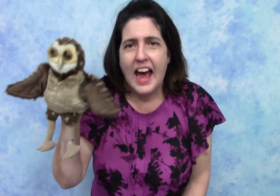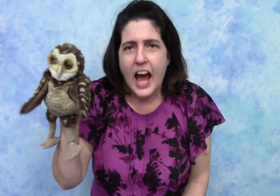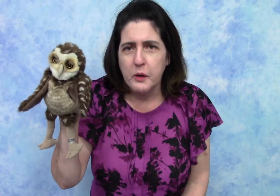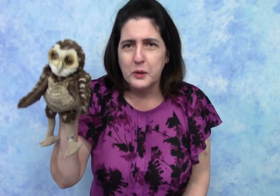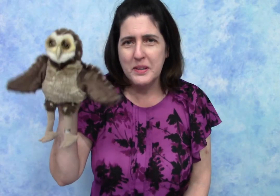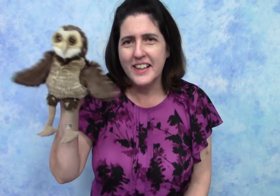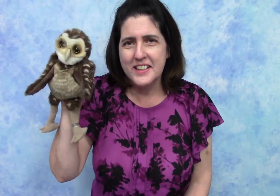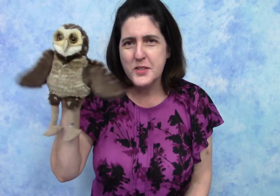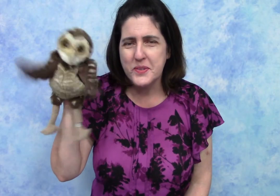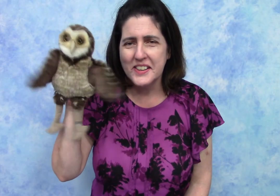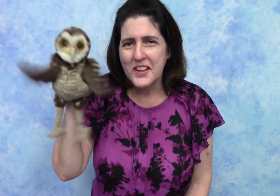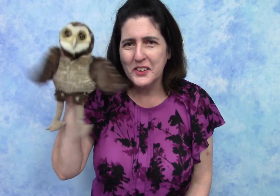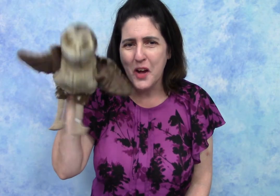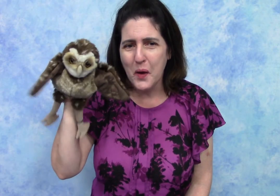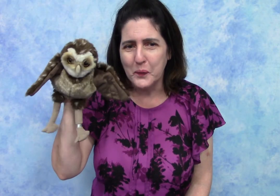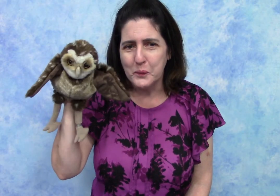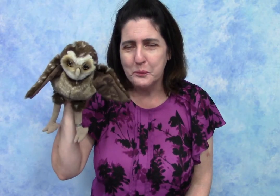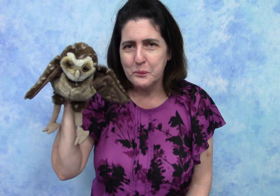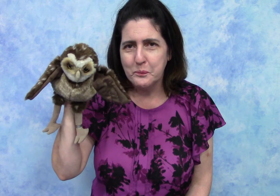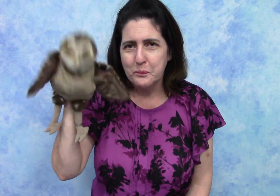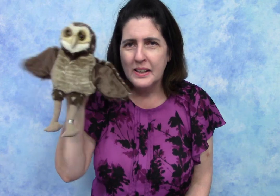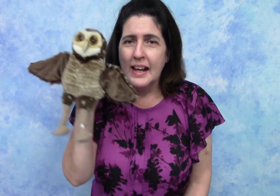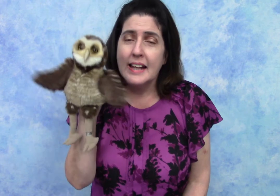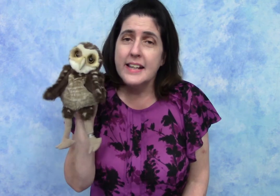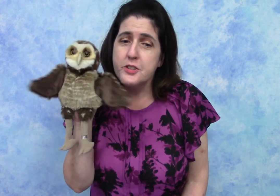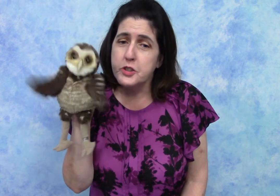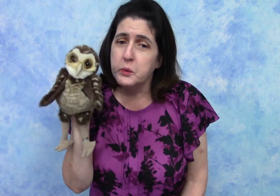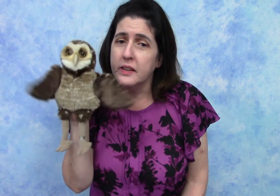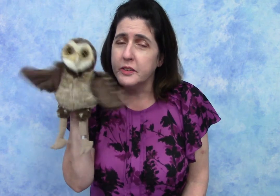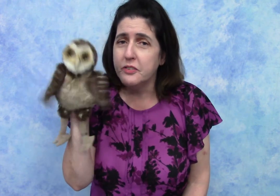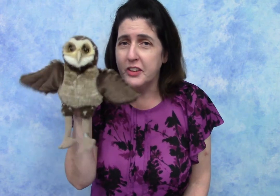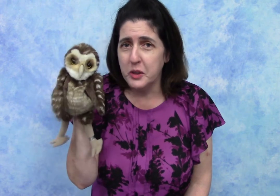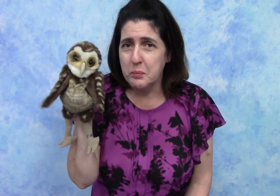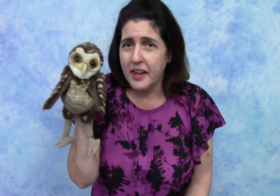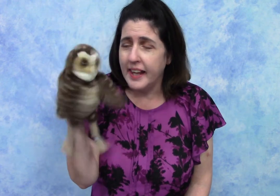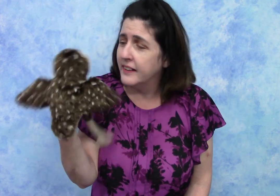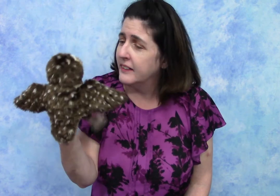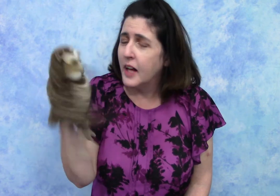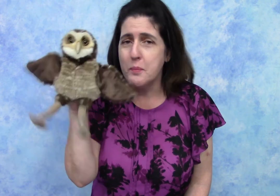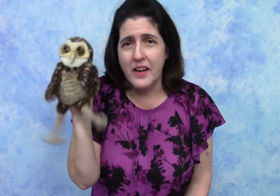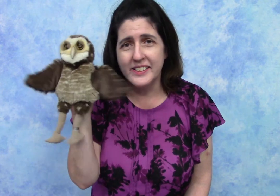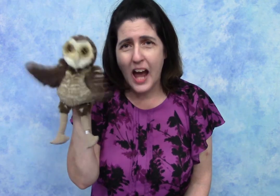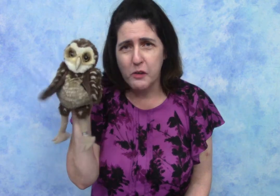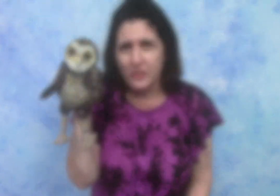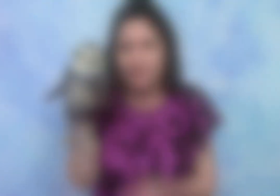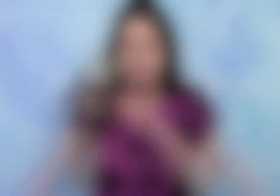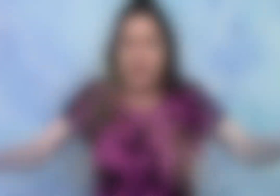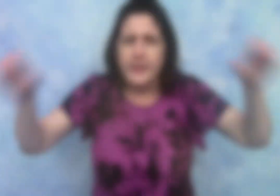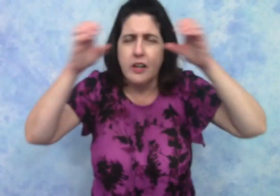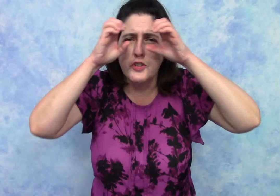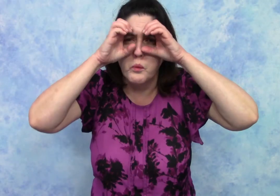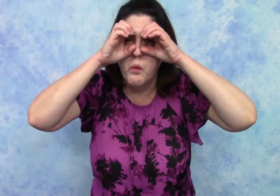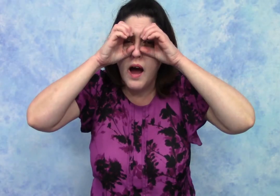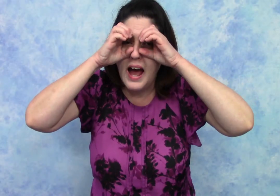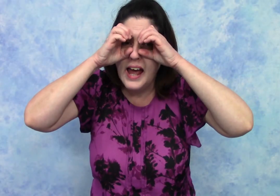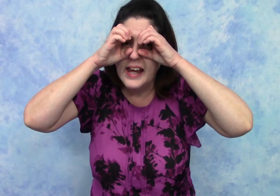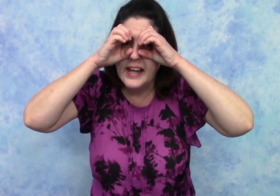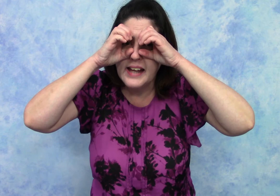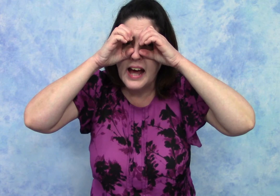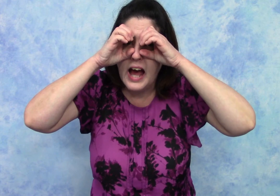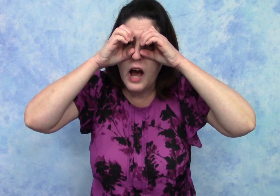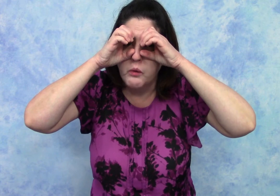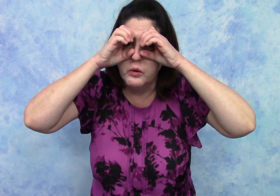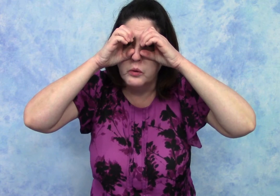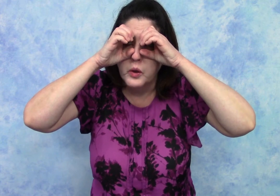Owl begins with the letter "O". Let's do a little finger play about an owl. There's a wide owl